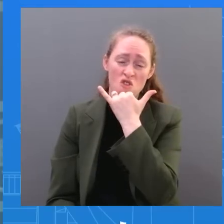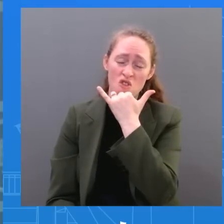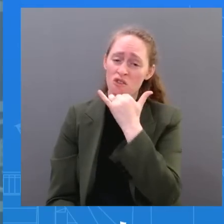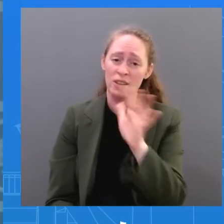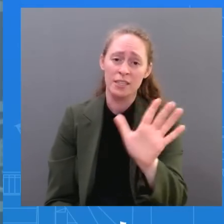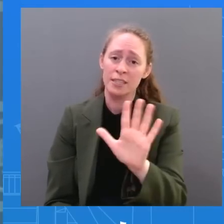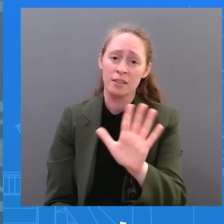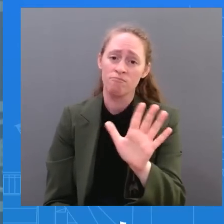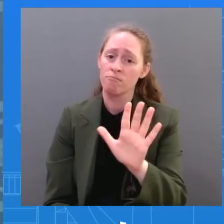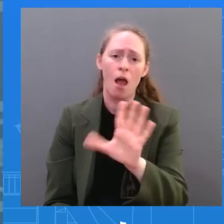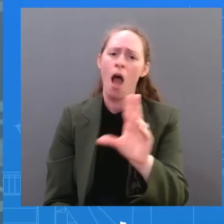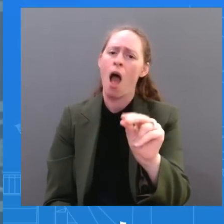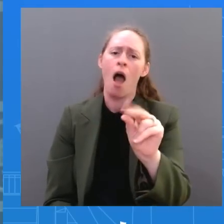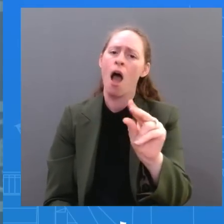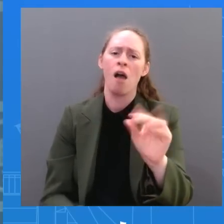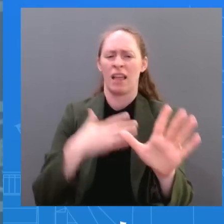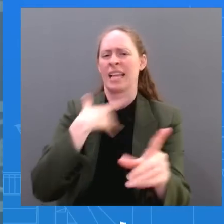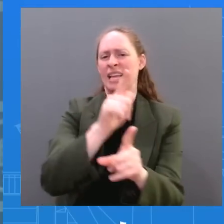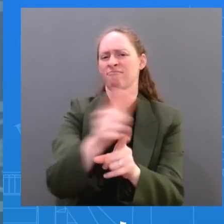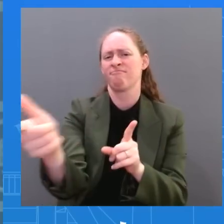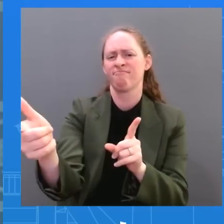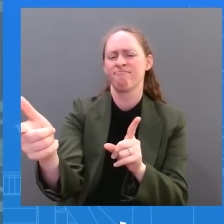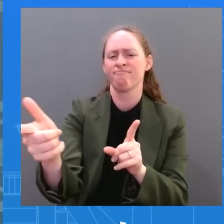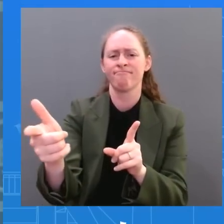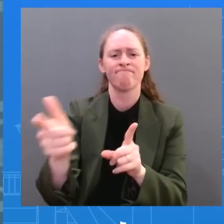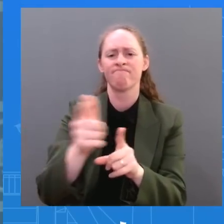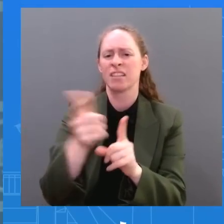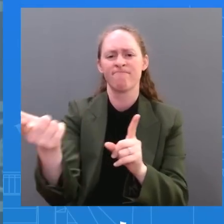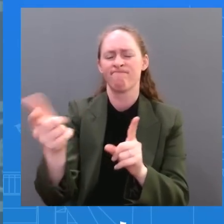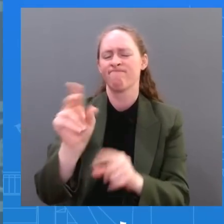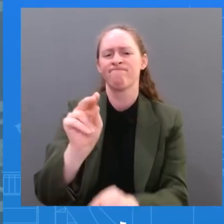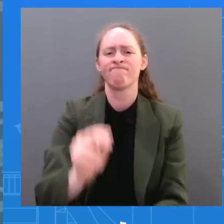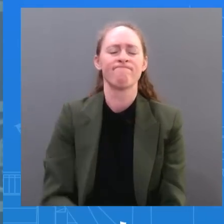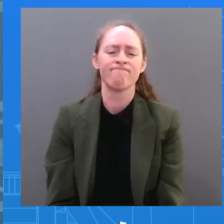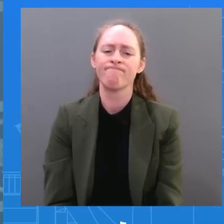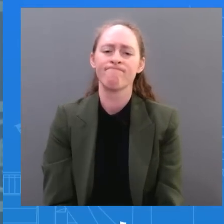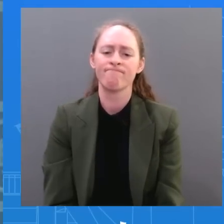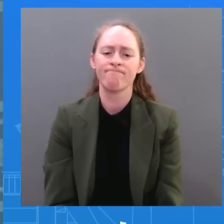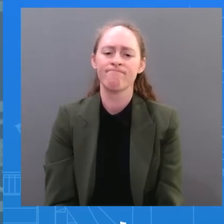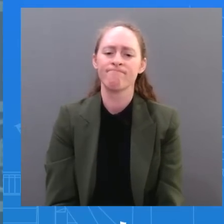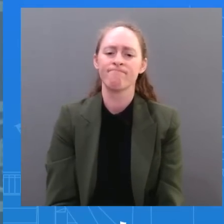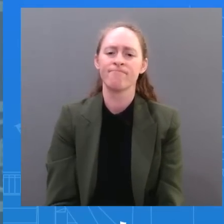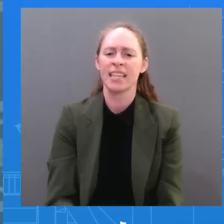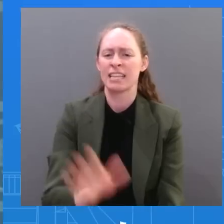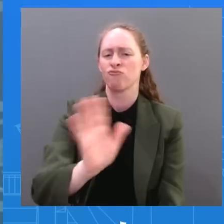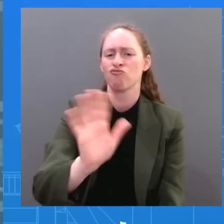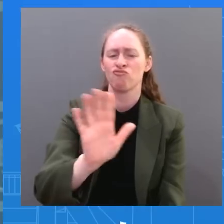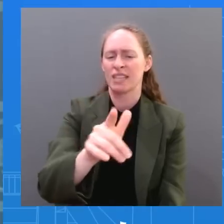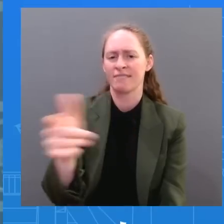Go ahead. Go ahead. Go ahead, Phil. The Press: Thank you, Karine. >> The Press: Thank you, Karine. The Press: Thank you. Ms. Jean-Pierre: Go ahead. Oh, hold on. Go ahead, Phil, and then I'll come -- I'll come back to you, Ed. Go ahead. >> The Press: Thank you.